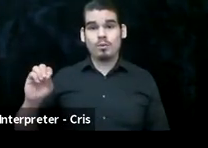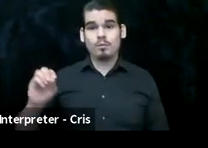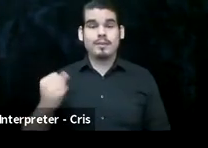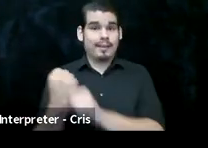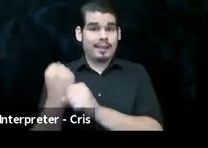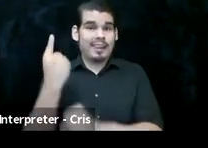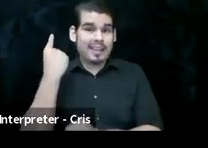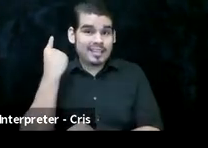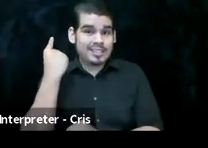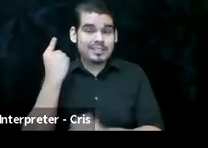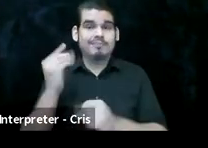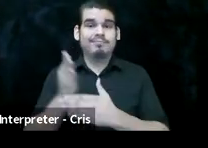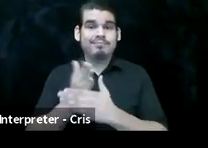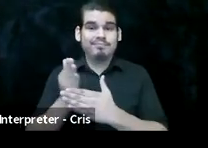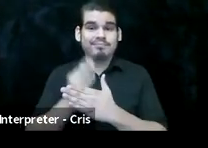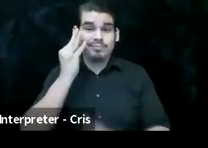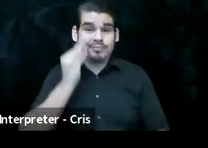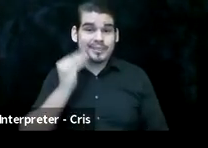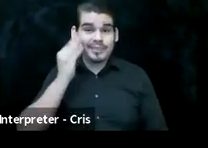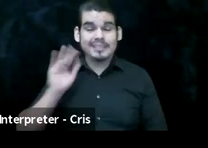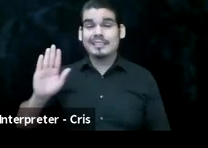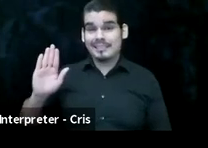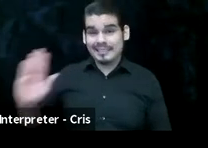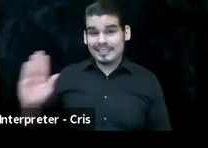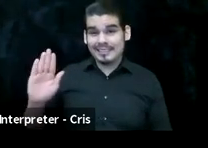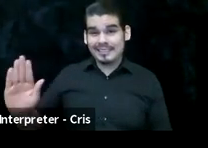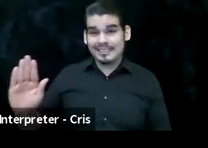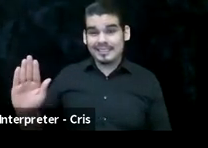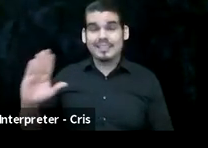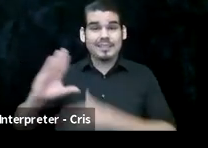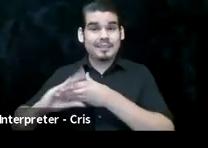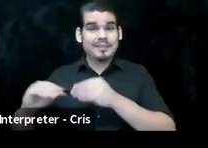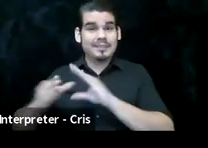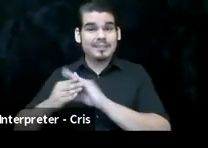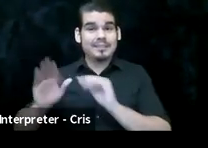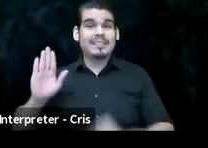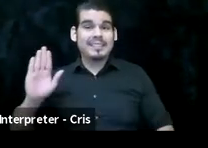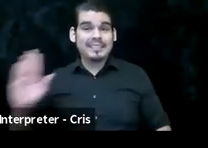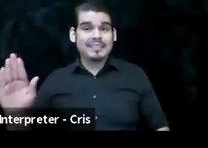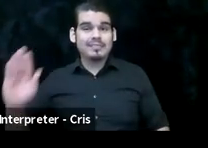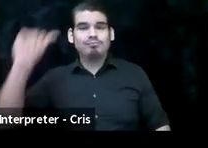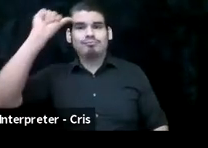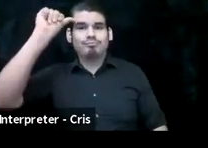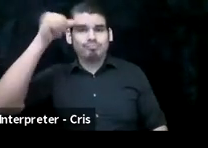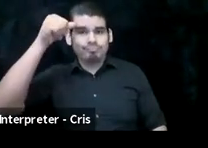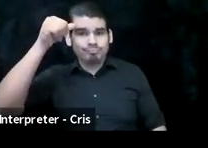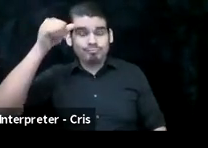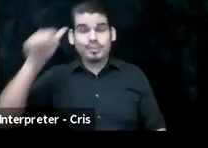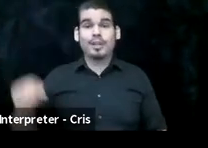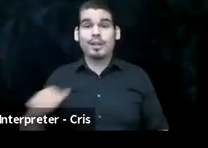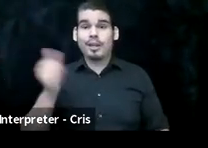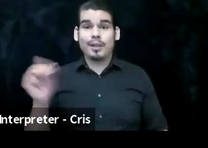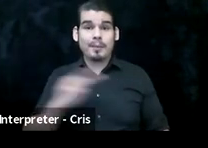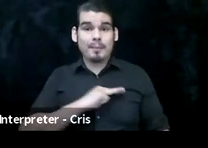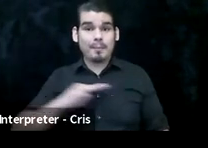RAD Region II: keep these in mind when talking to other delegates even your interactions with advisors or other Members who, you may not work with on an everyday basis.